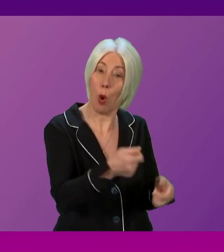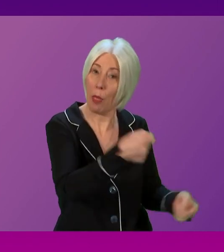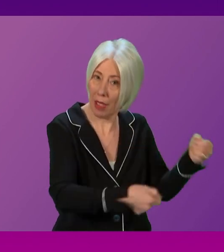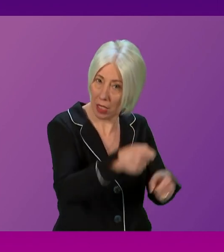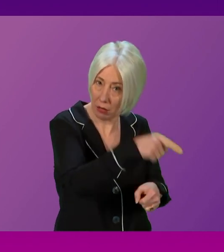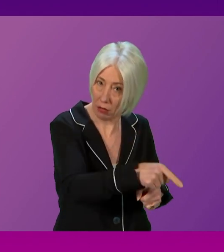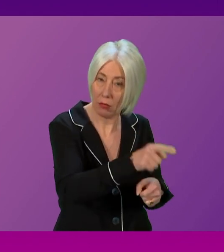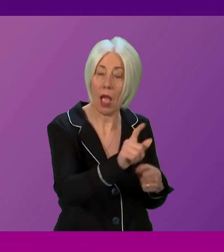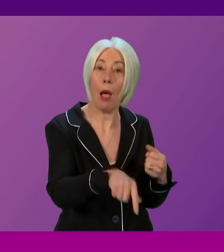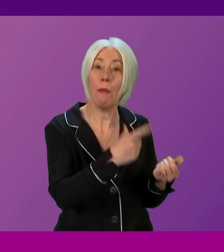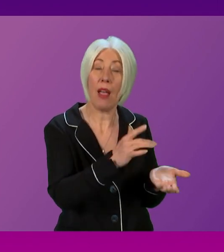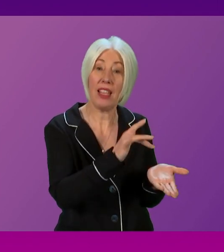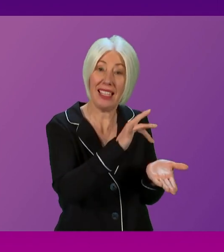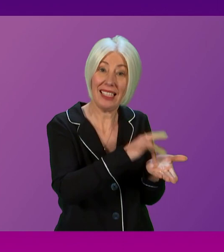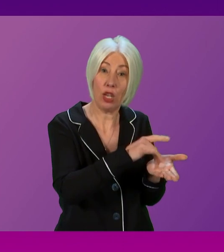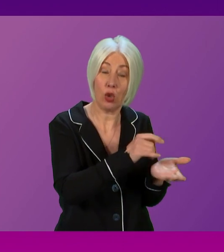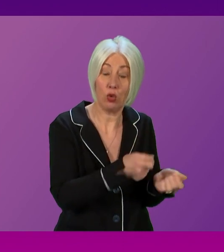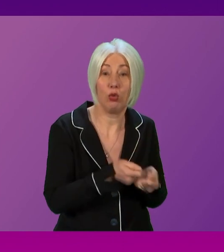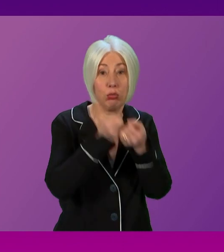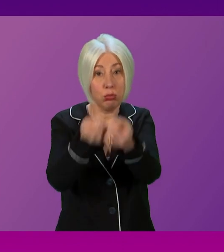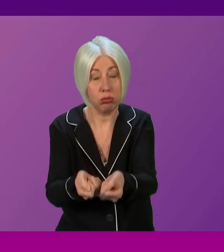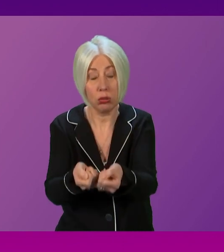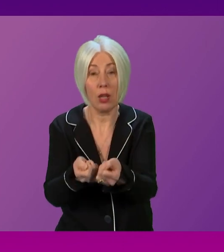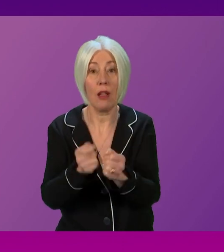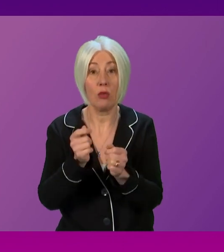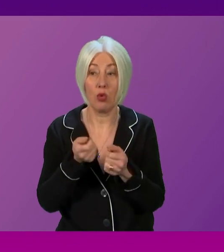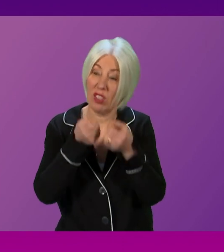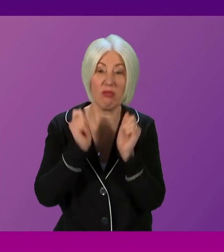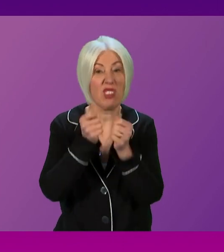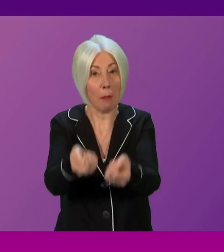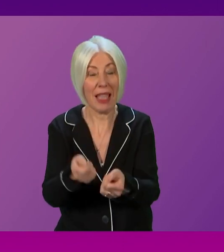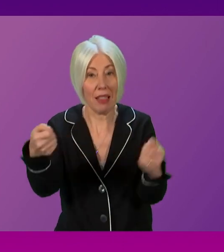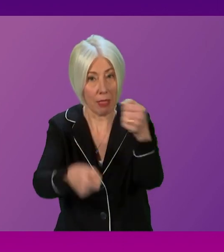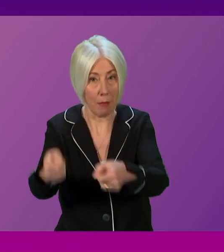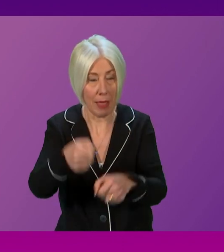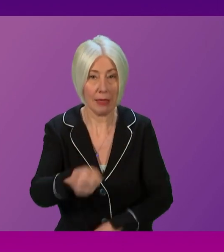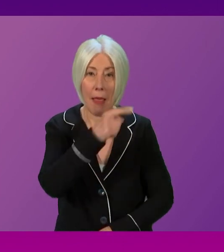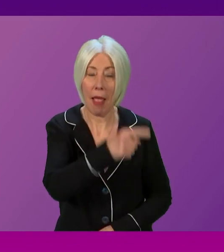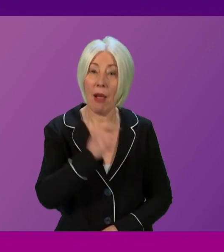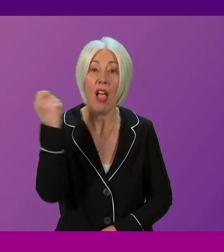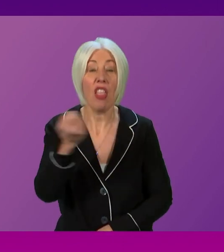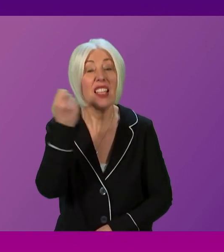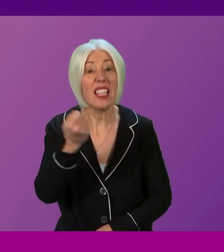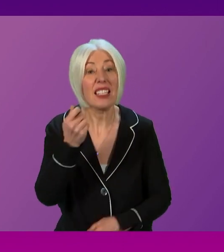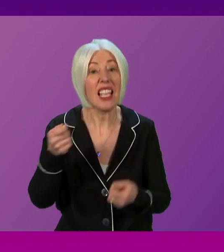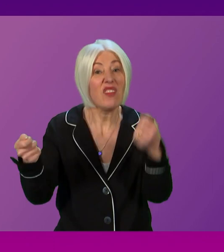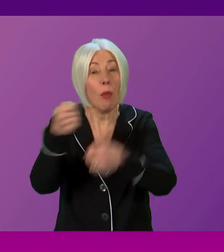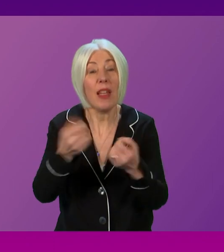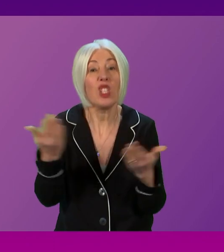a central requirement for submission, and it was not easy to pull together. However, the successful bids were in the east, with none being in the west.